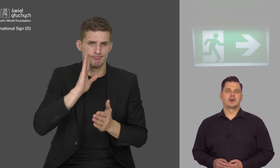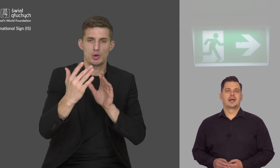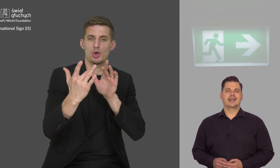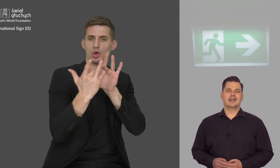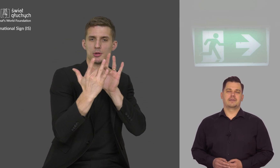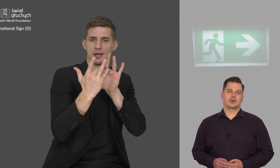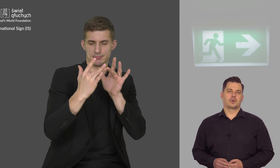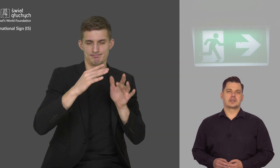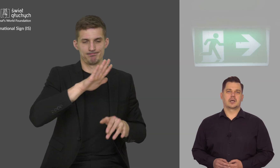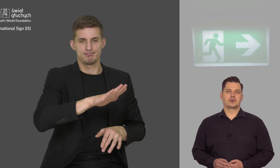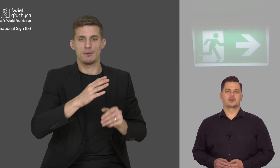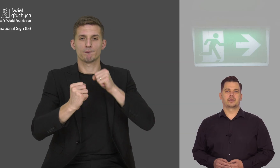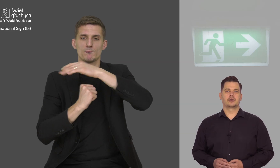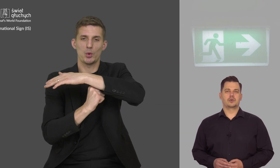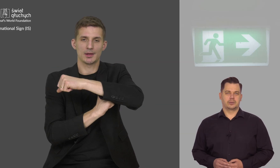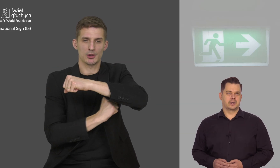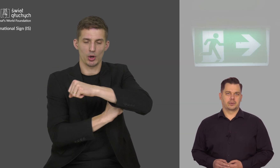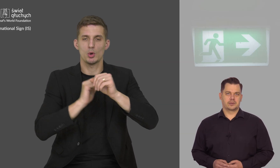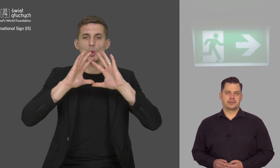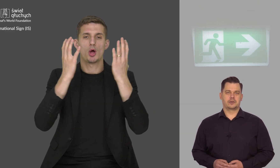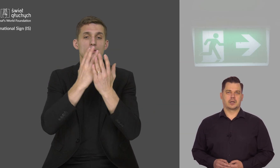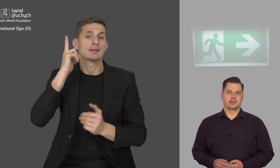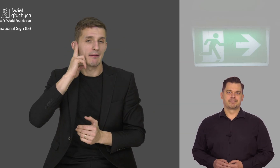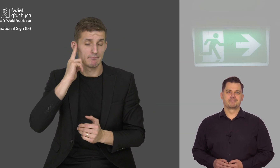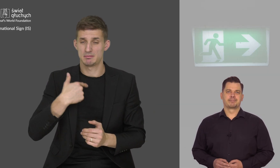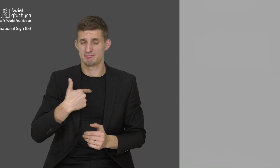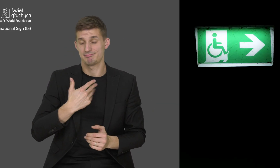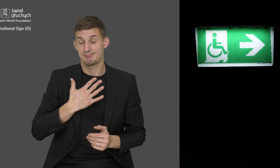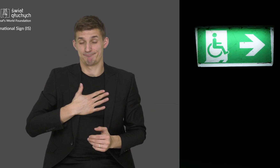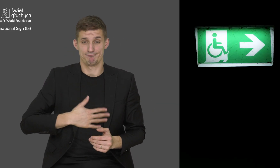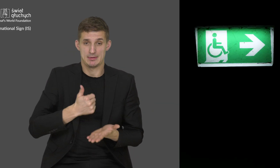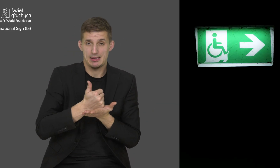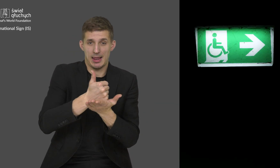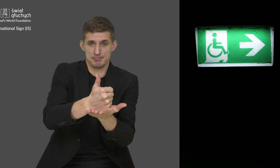We are happy to help. We also collaborate with other organizations